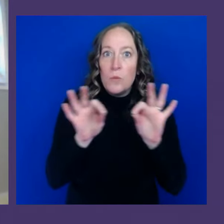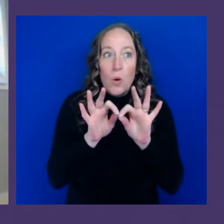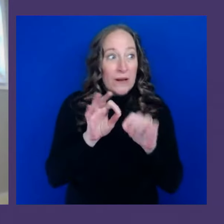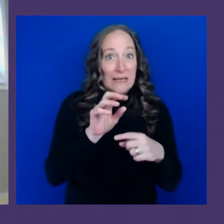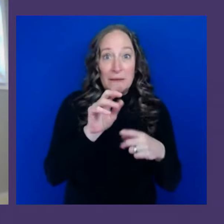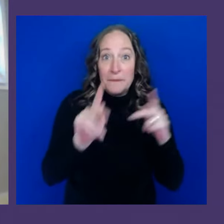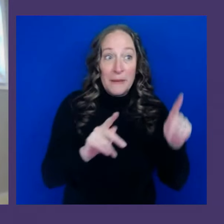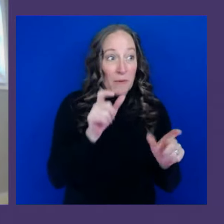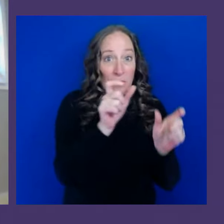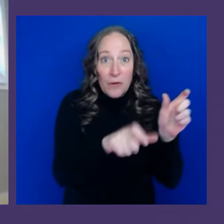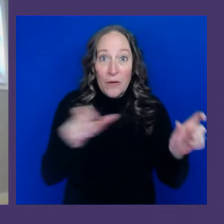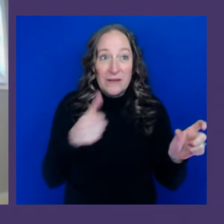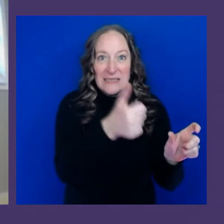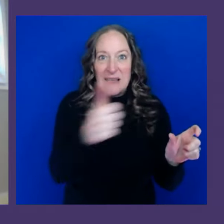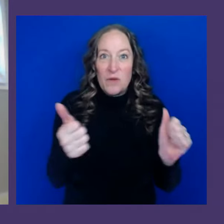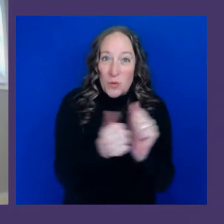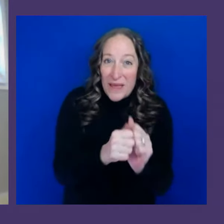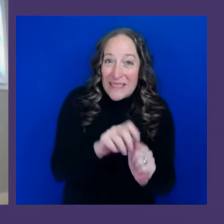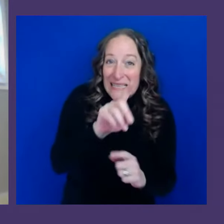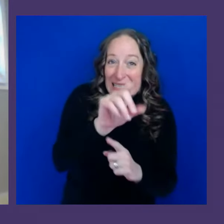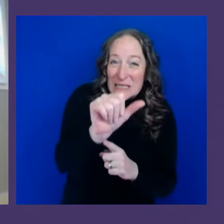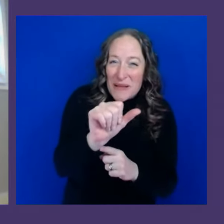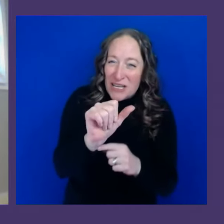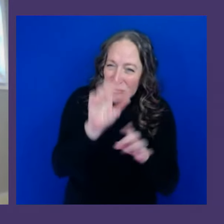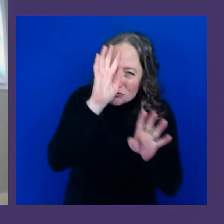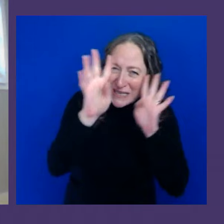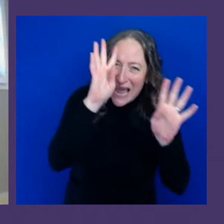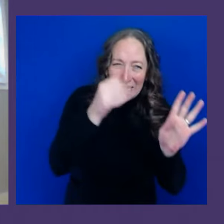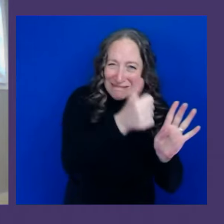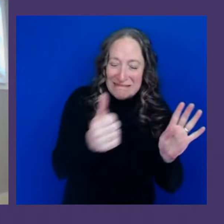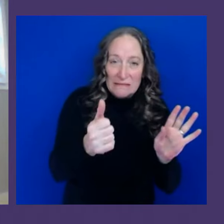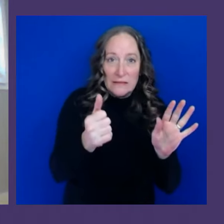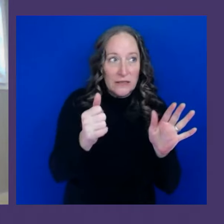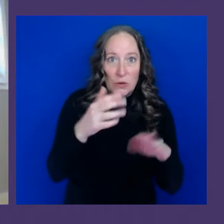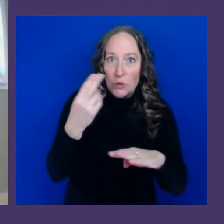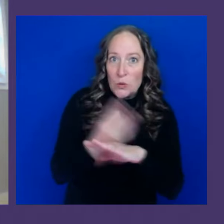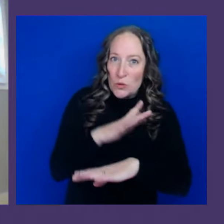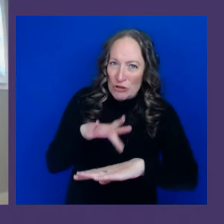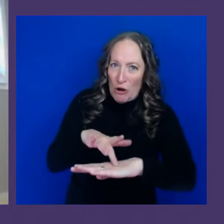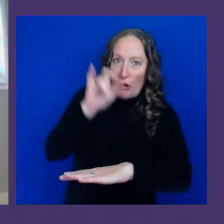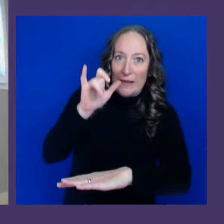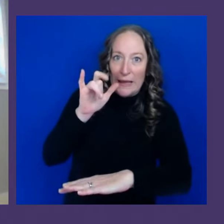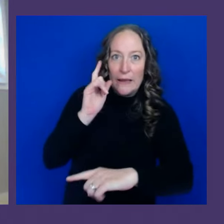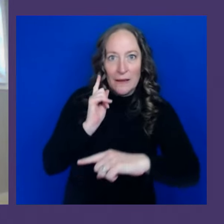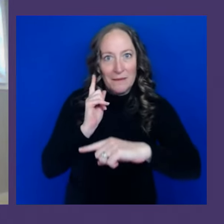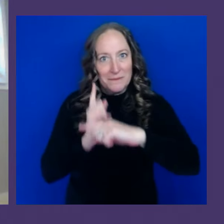early adopters, and developers.